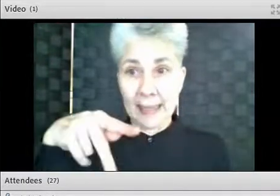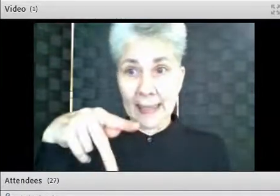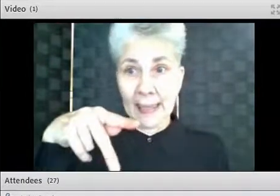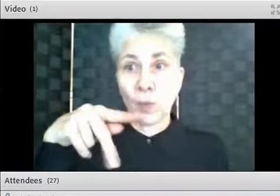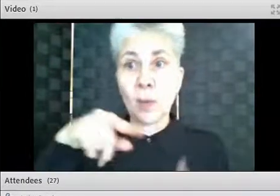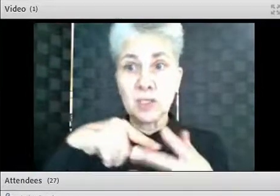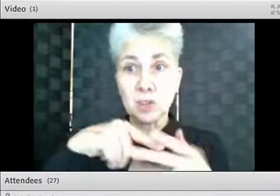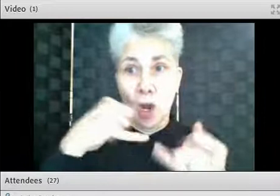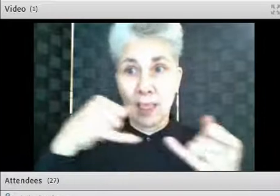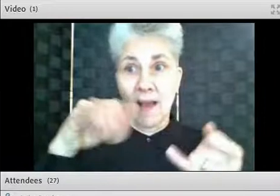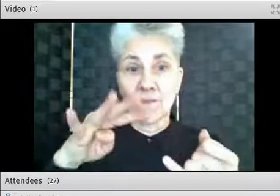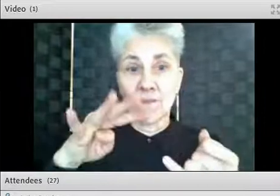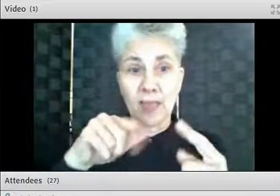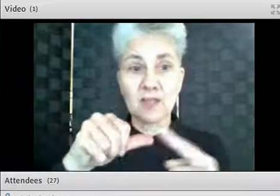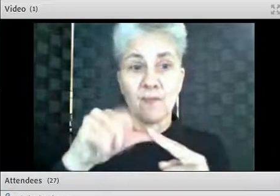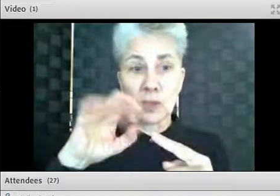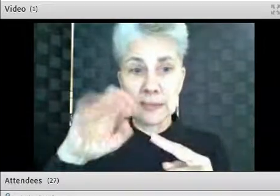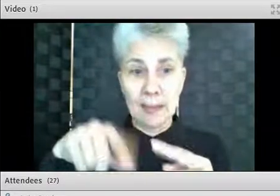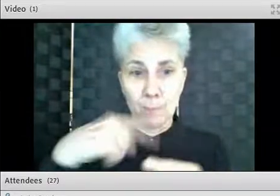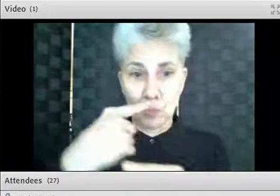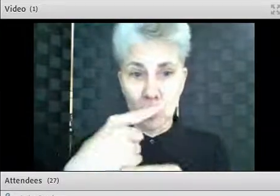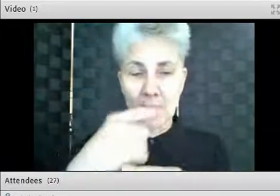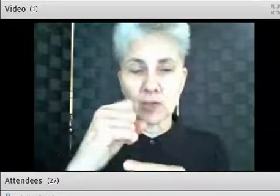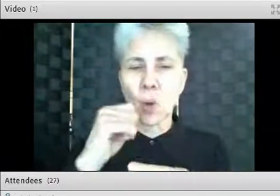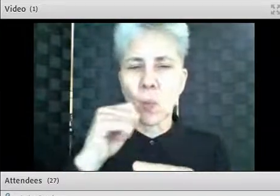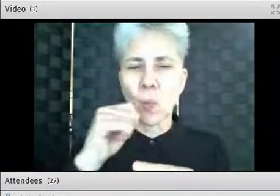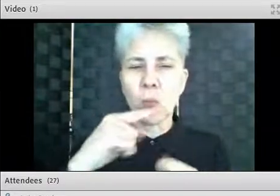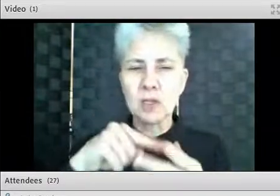Perfect. That's our first step, so we definitely want to start our Cutter with P.